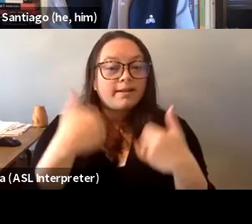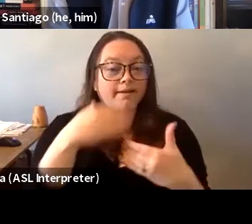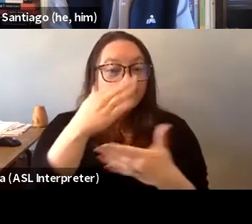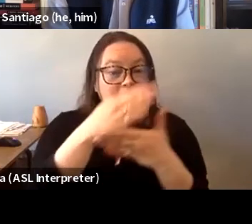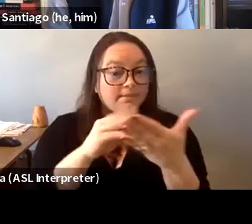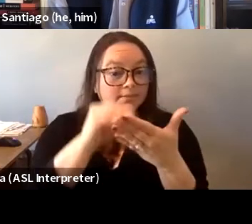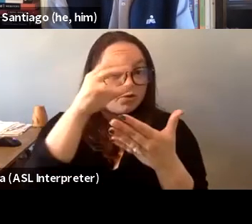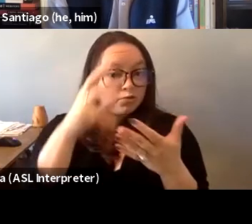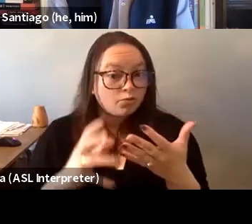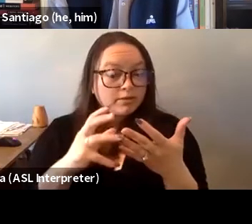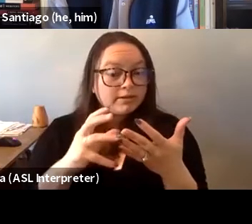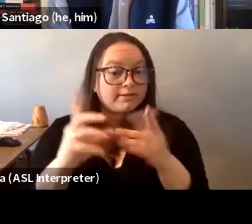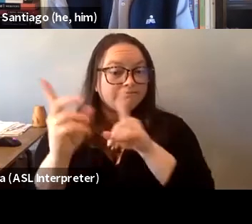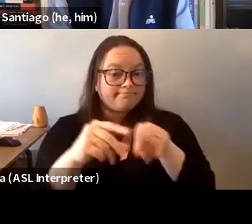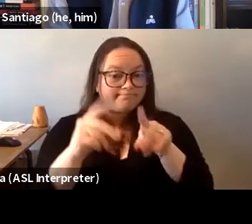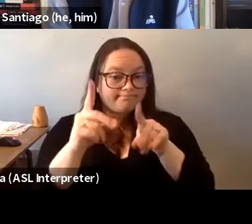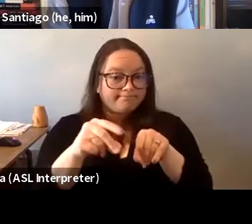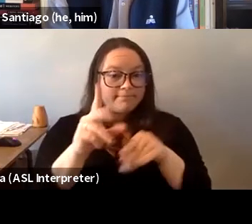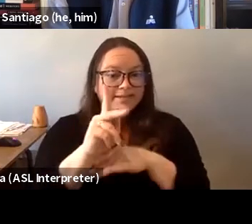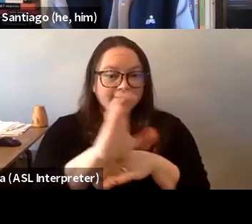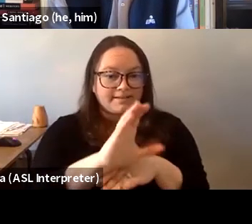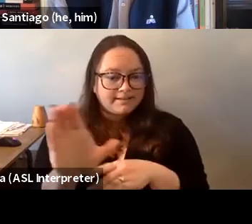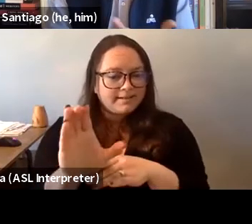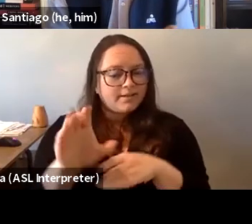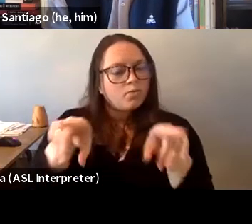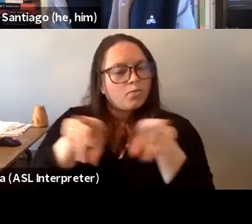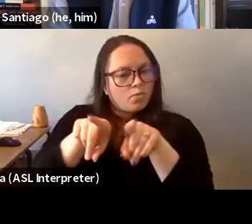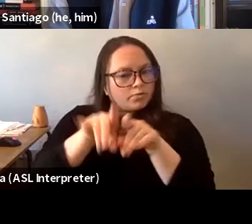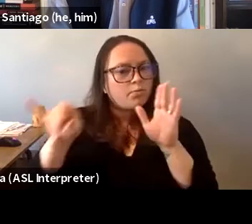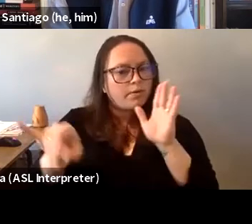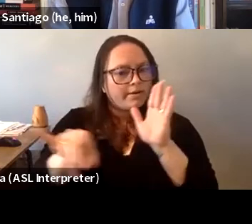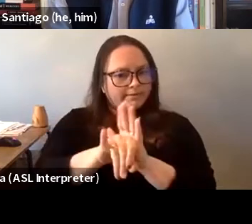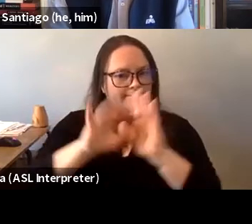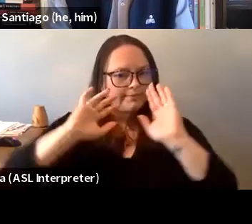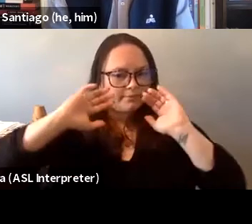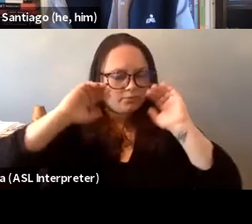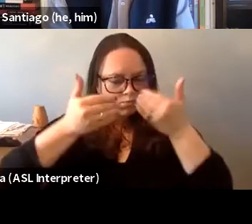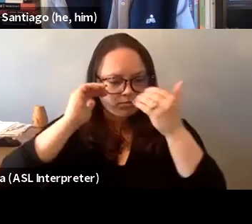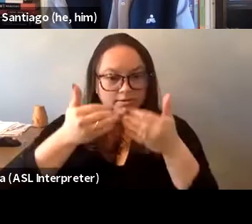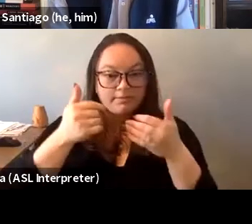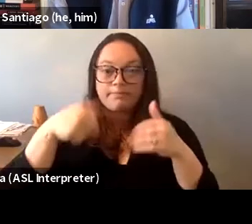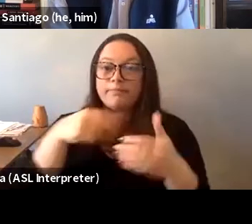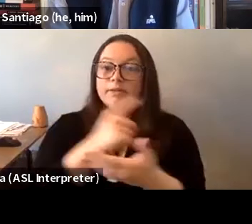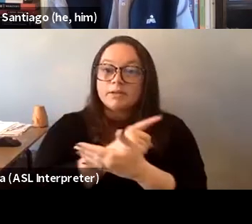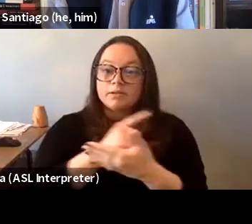This week, we were very fortunate to have individuals on the spectrum or their parents that are willing to share their